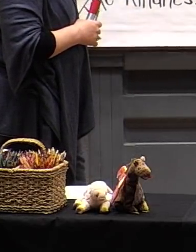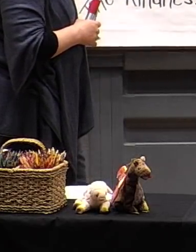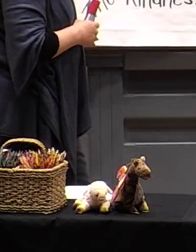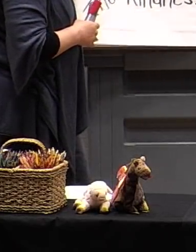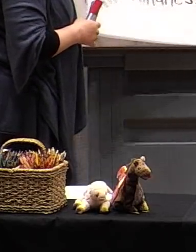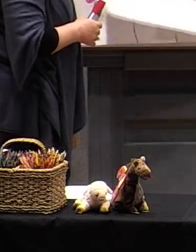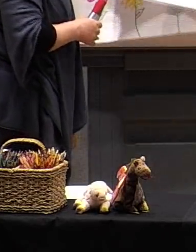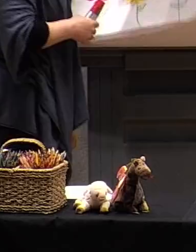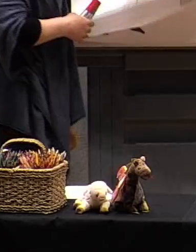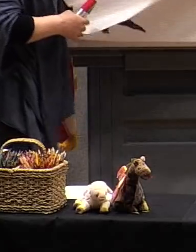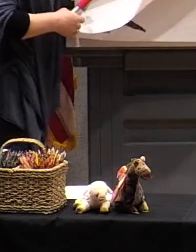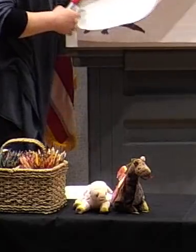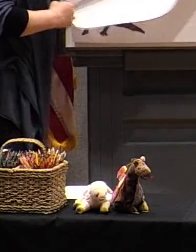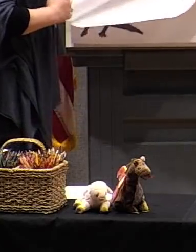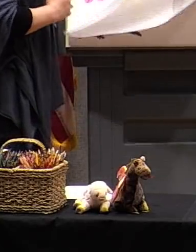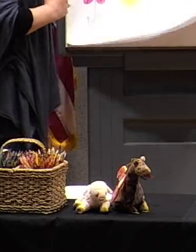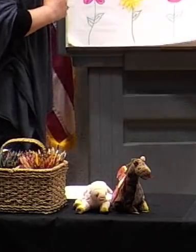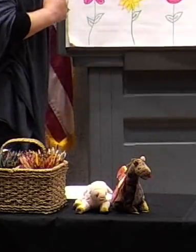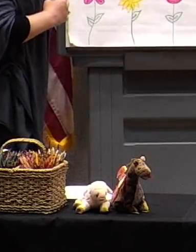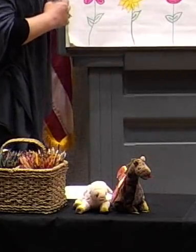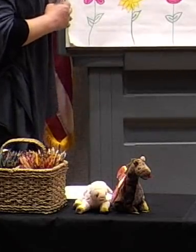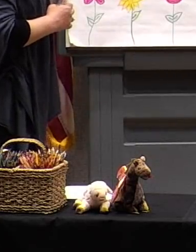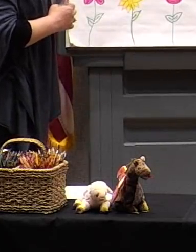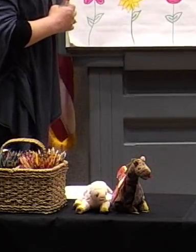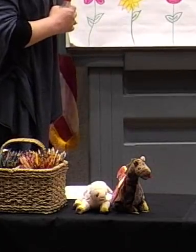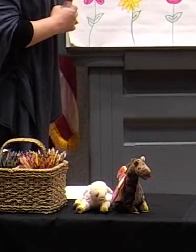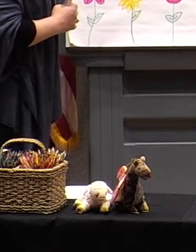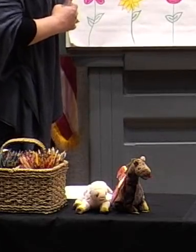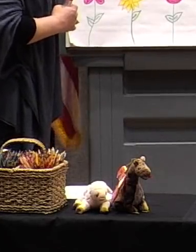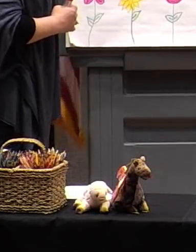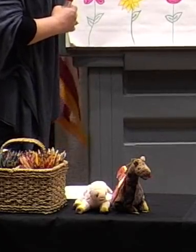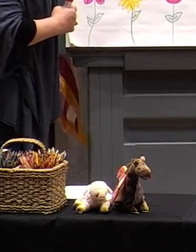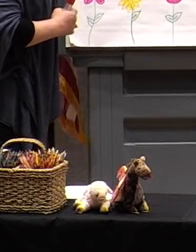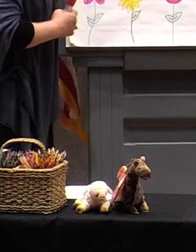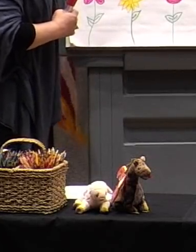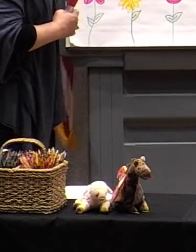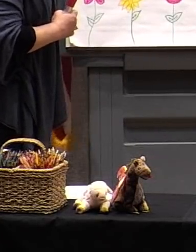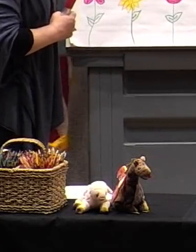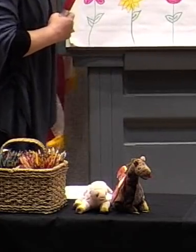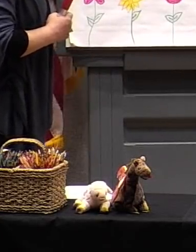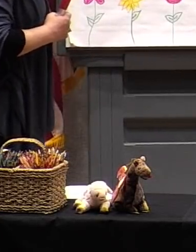We have a poem that we are going to read that has to do with kindness.